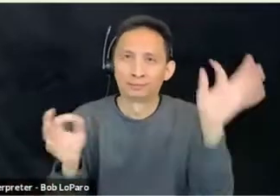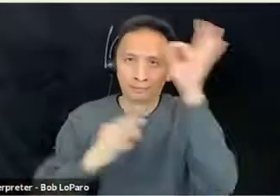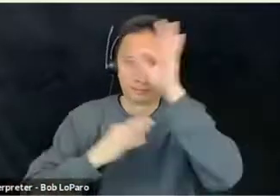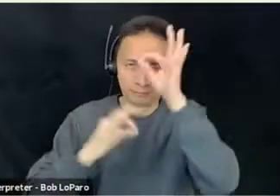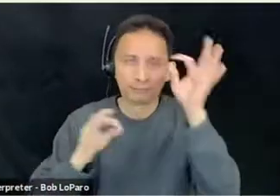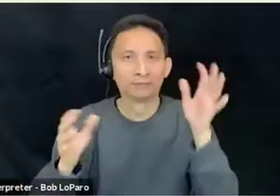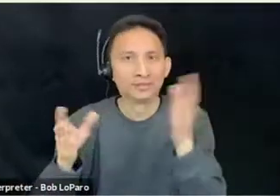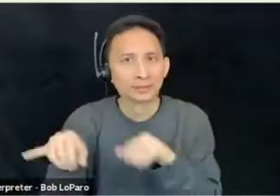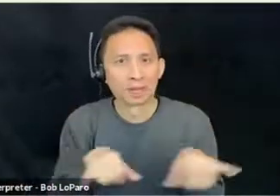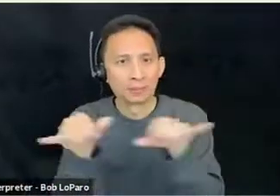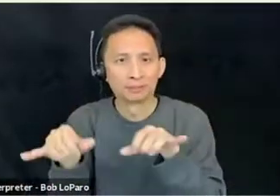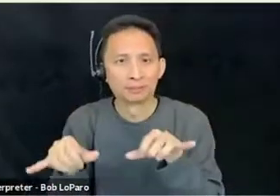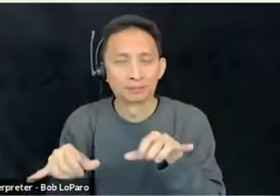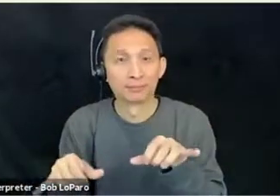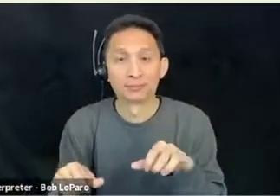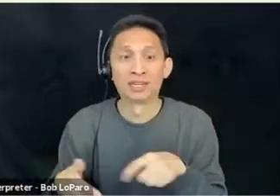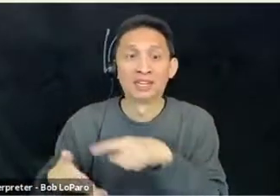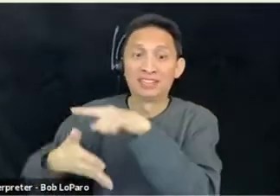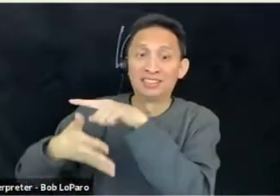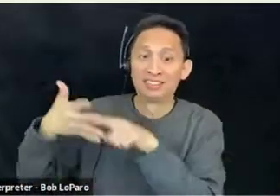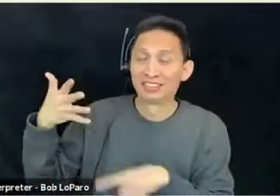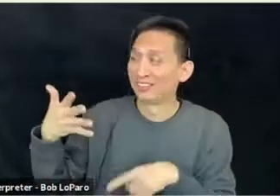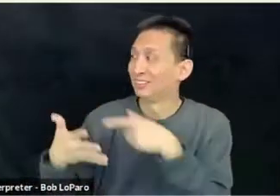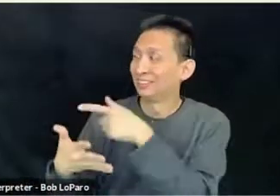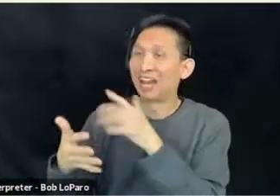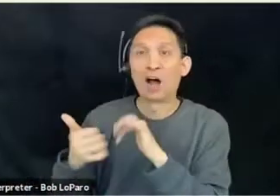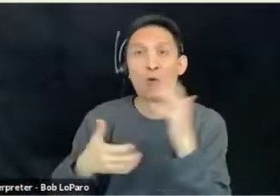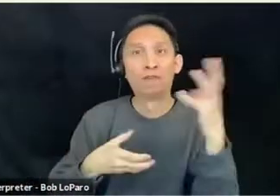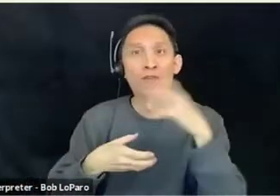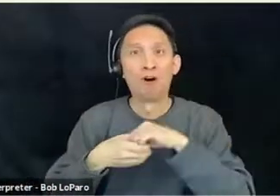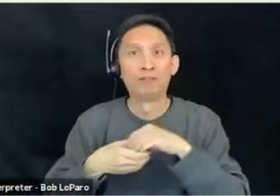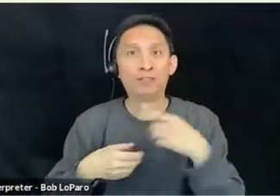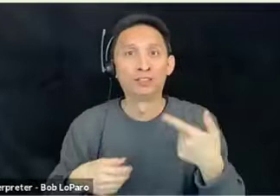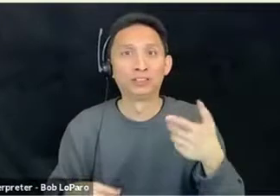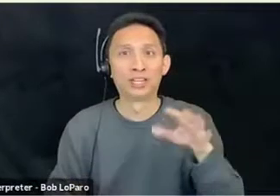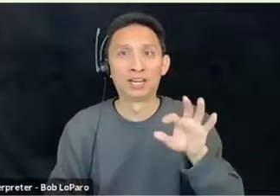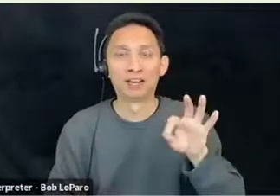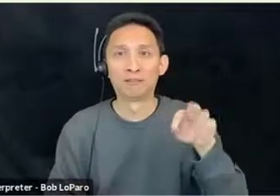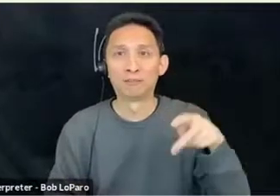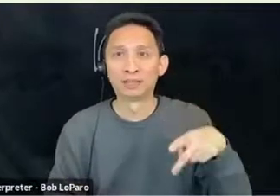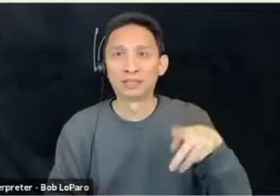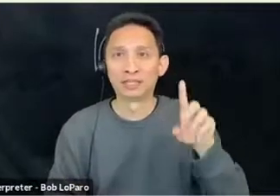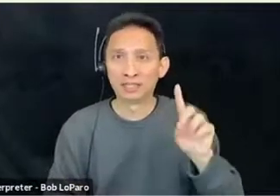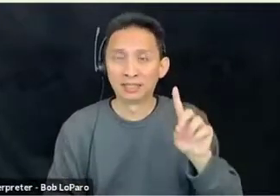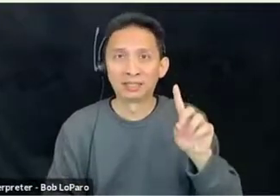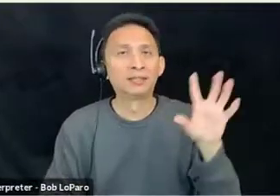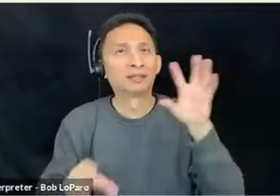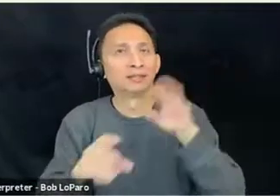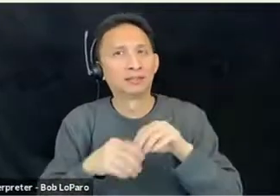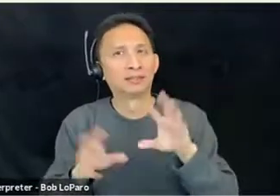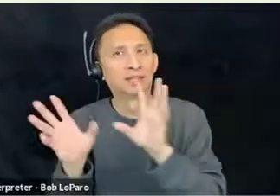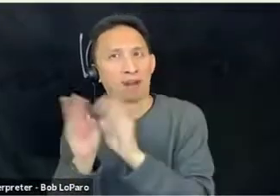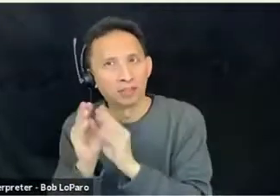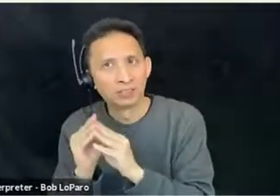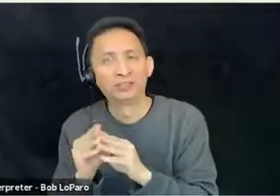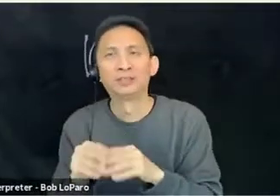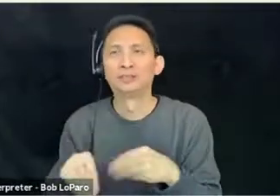And these are just a few ways to get involved with the GFPD, participate in our conferences, webinars, join a committee.